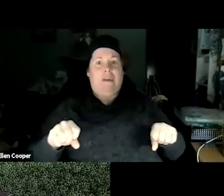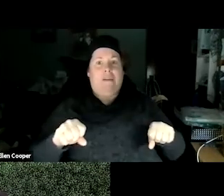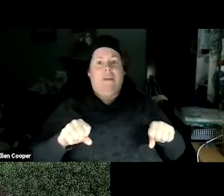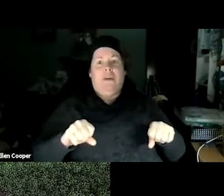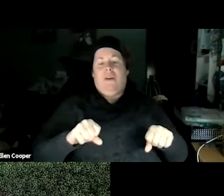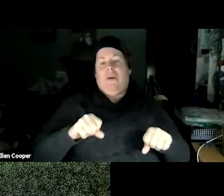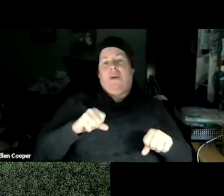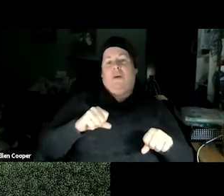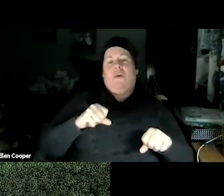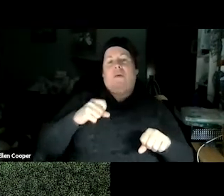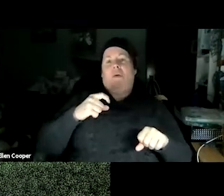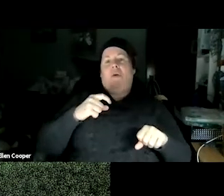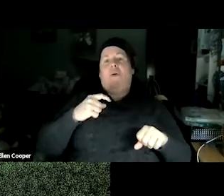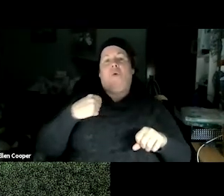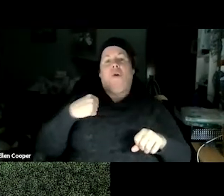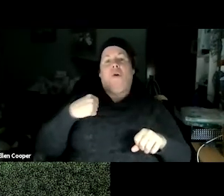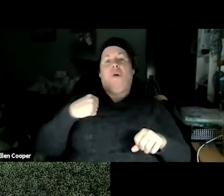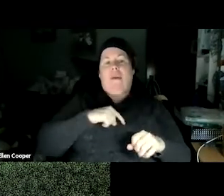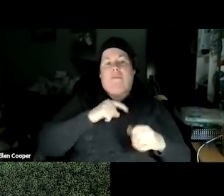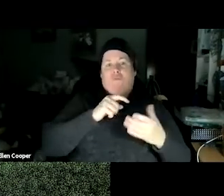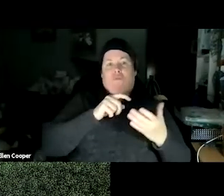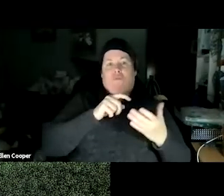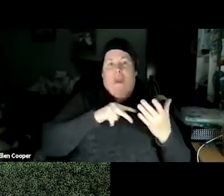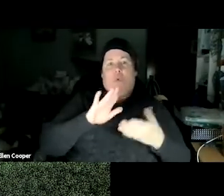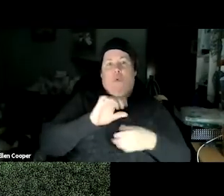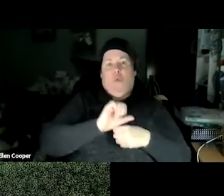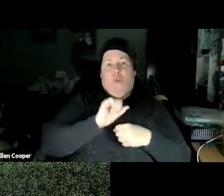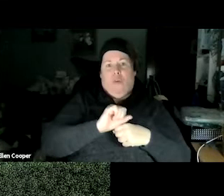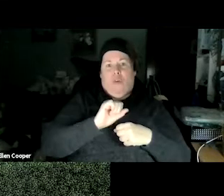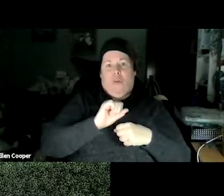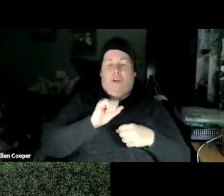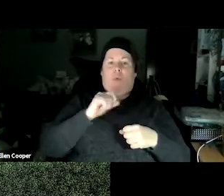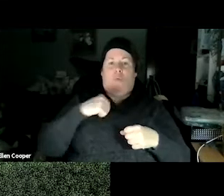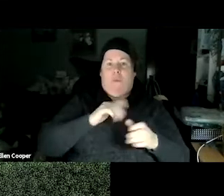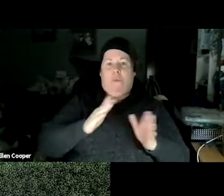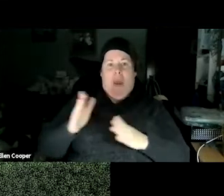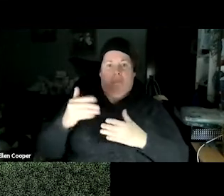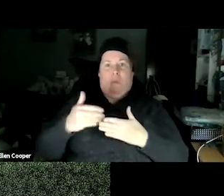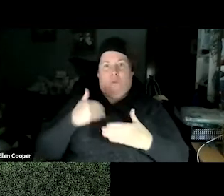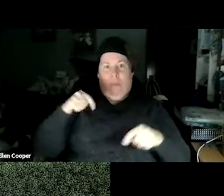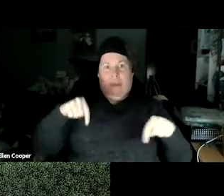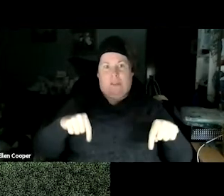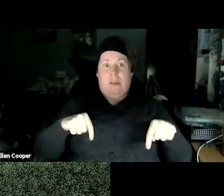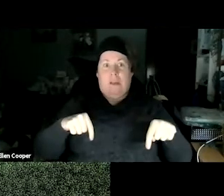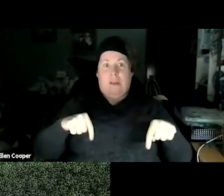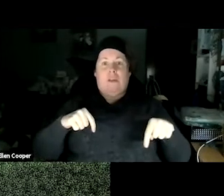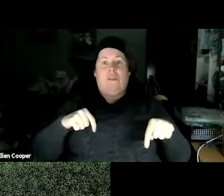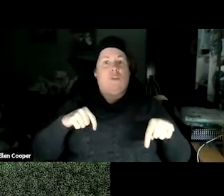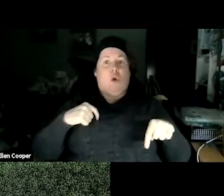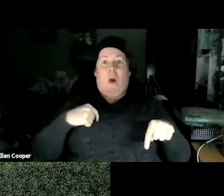Rick Mislan: Okay, so I'm gonna let it. I'm going to step back, I might actually jump off for a second and come back and let it, let you guys just take it from here.